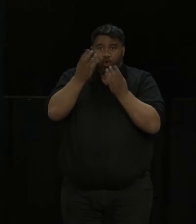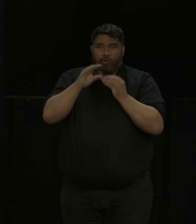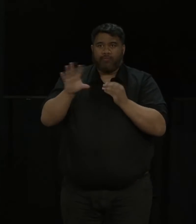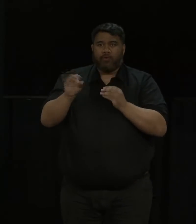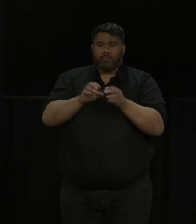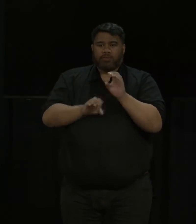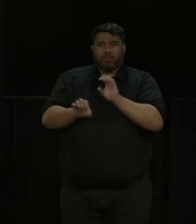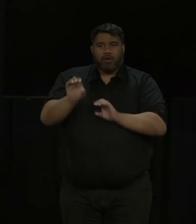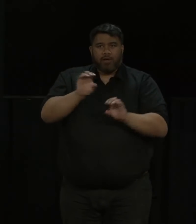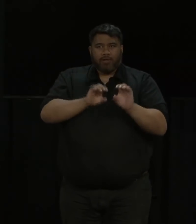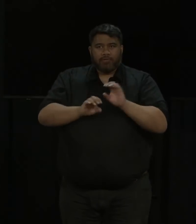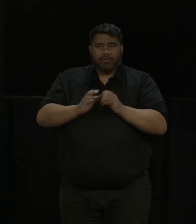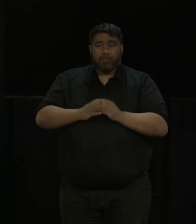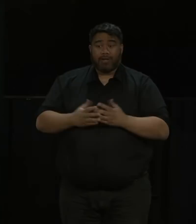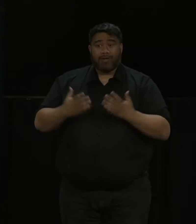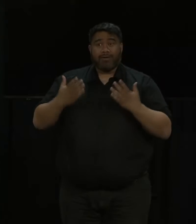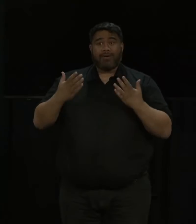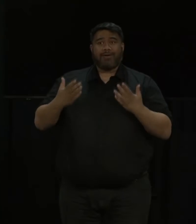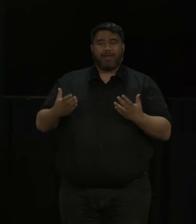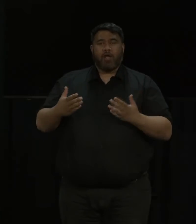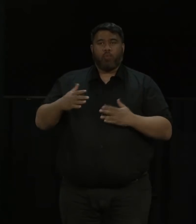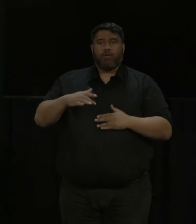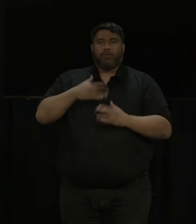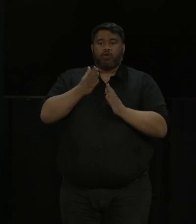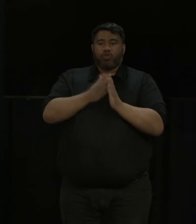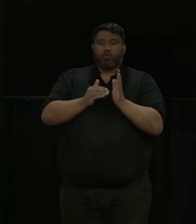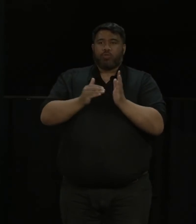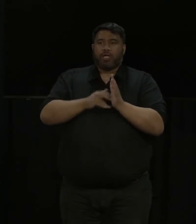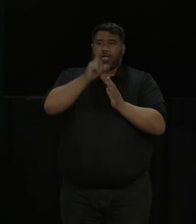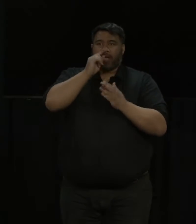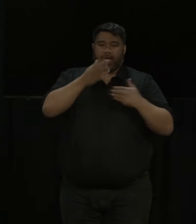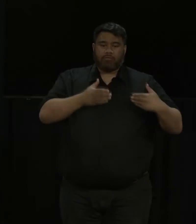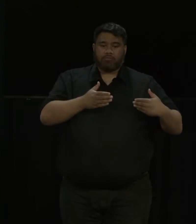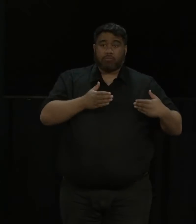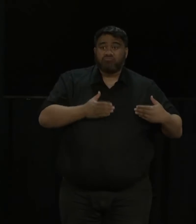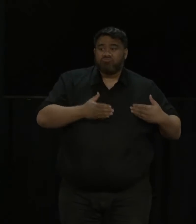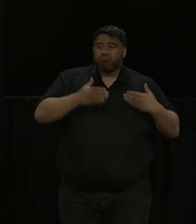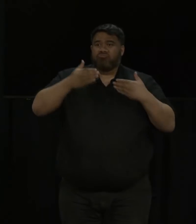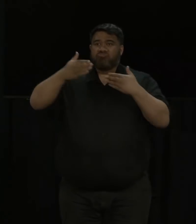overseas and we have followed the science closely.